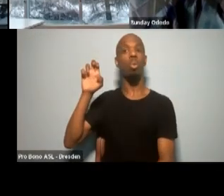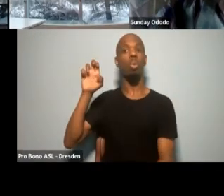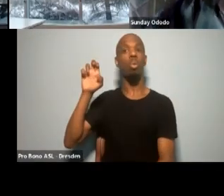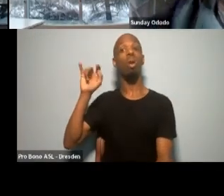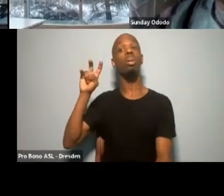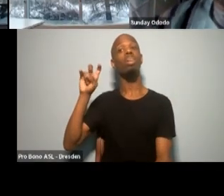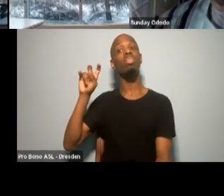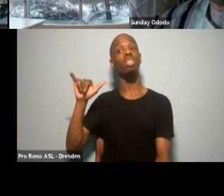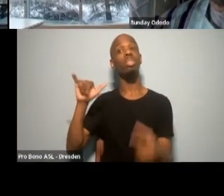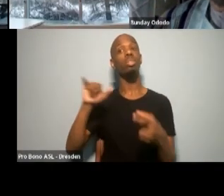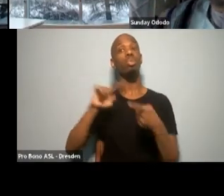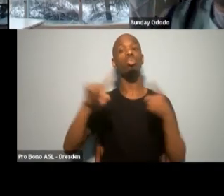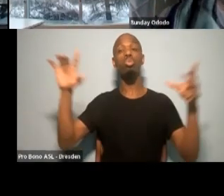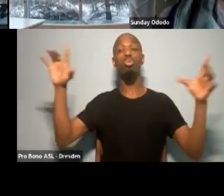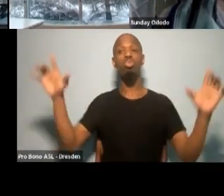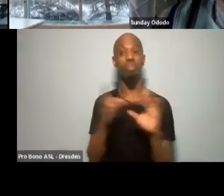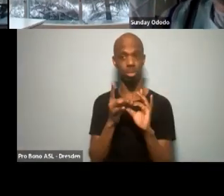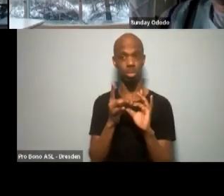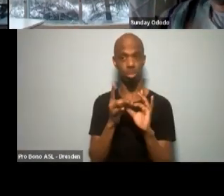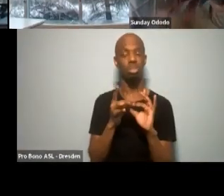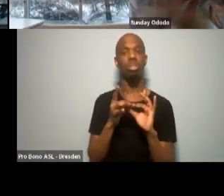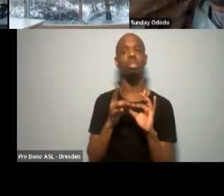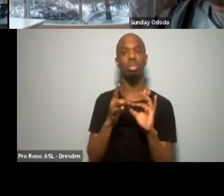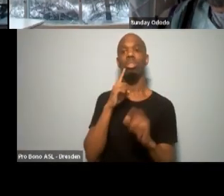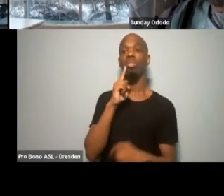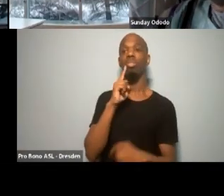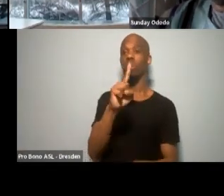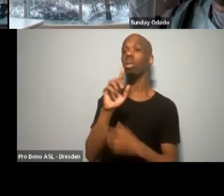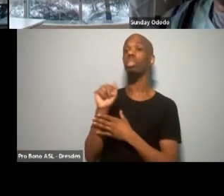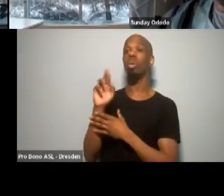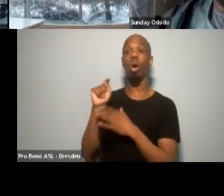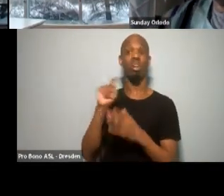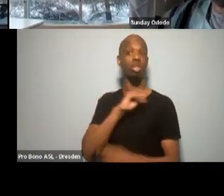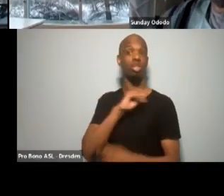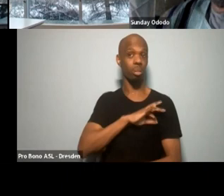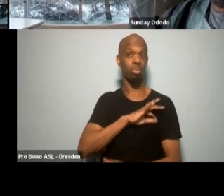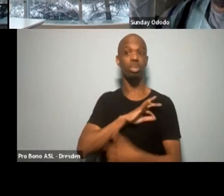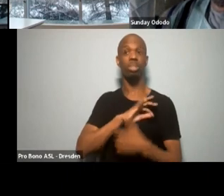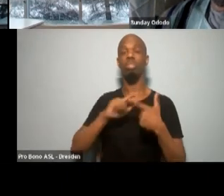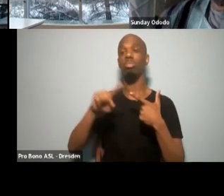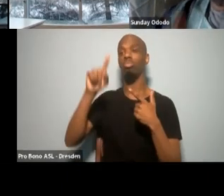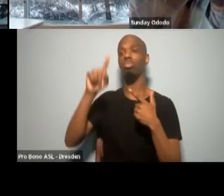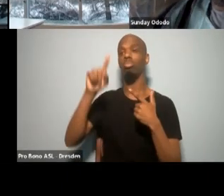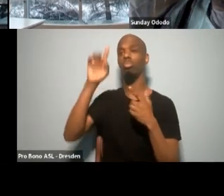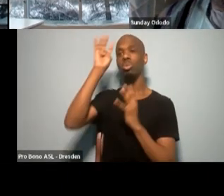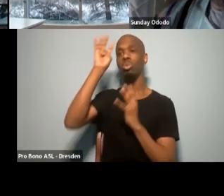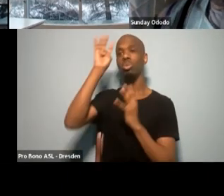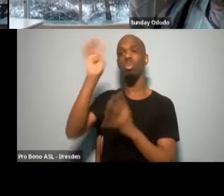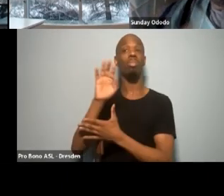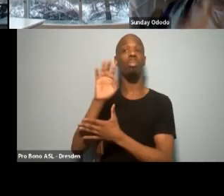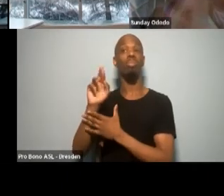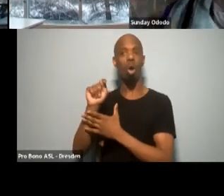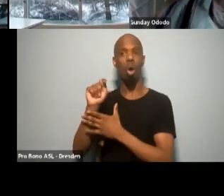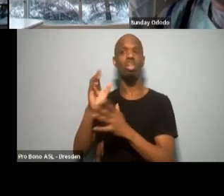the creative artist benefits, and a whole lot